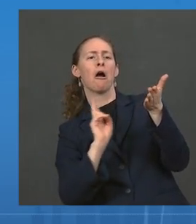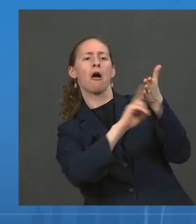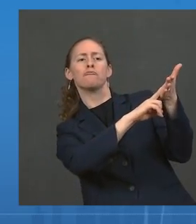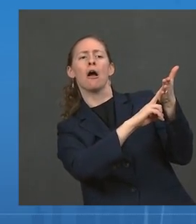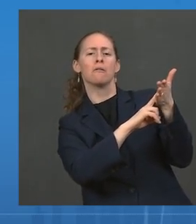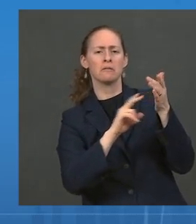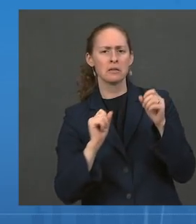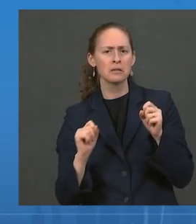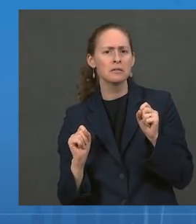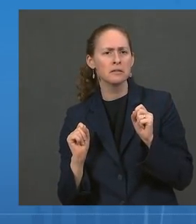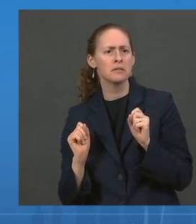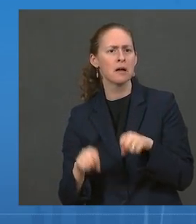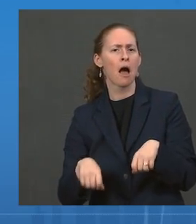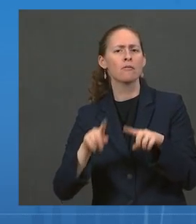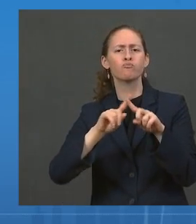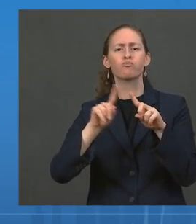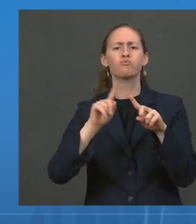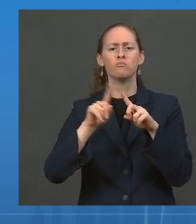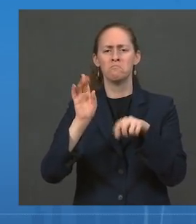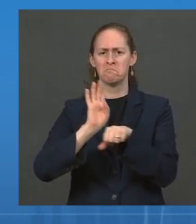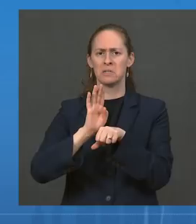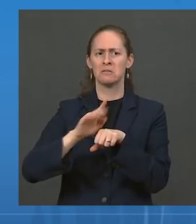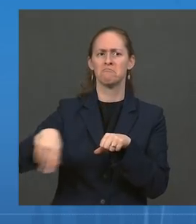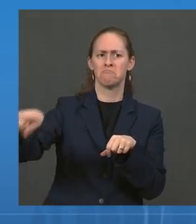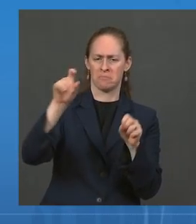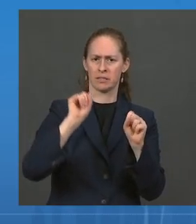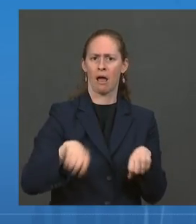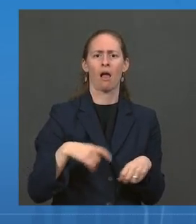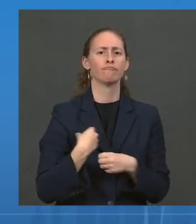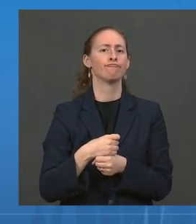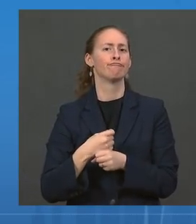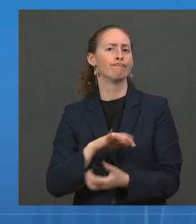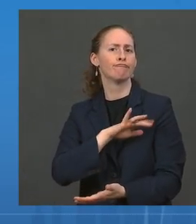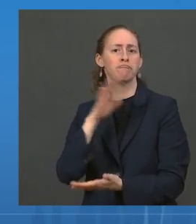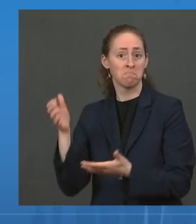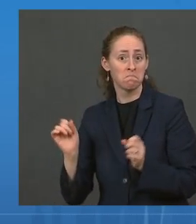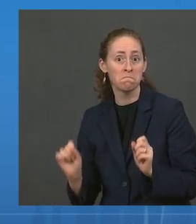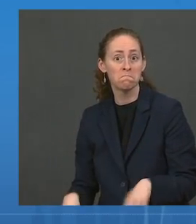responding to HHS's request for information. Next question.